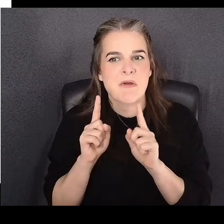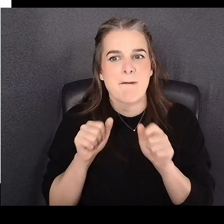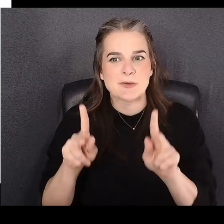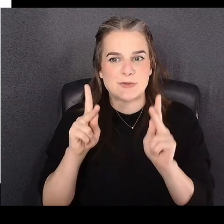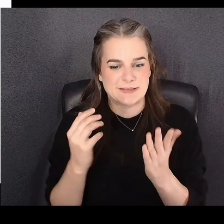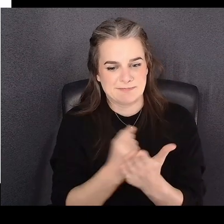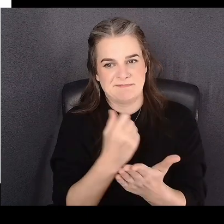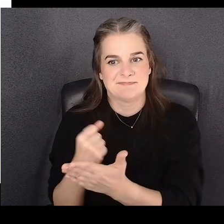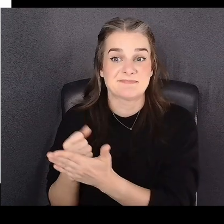I know, yeah.